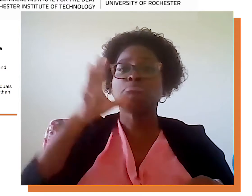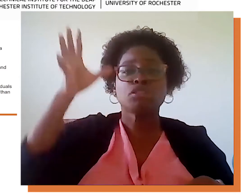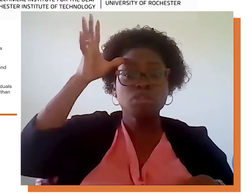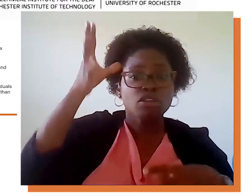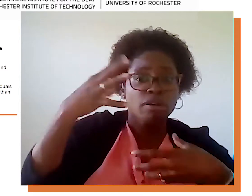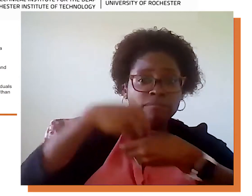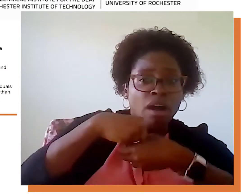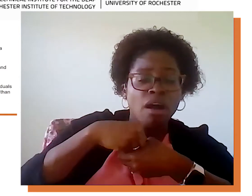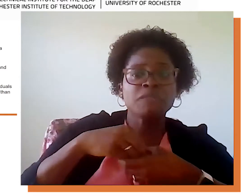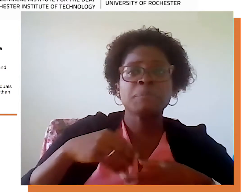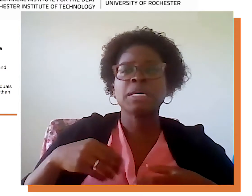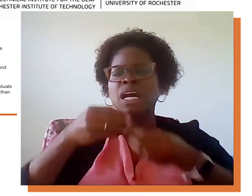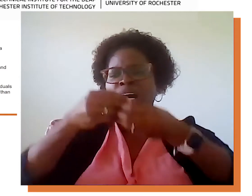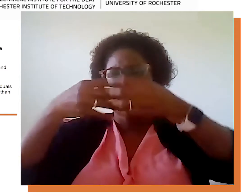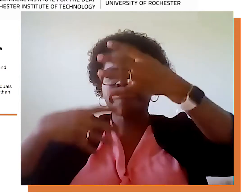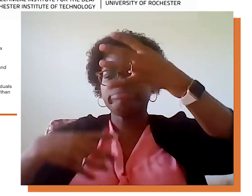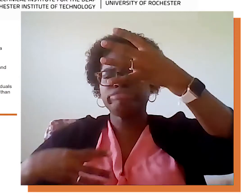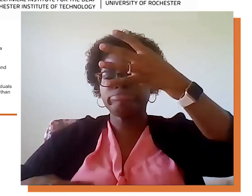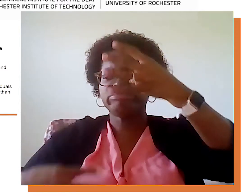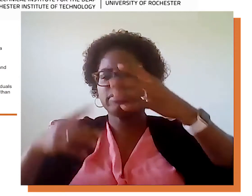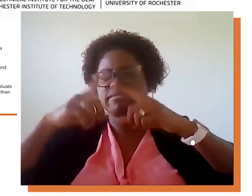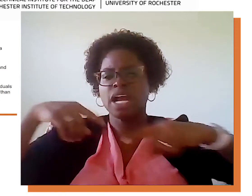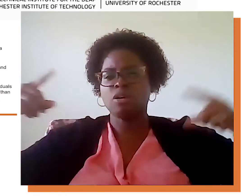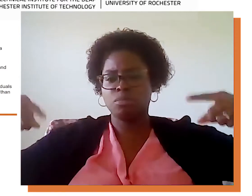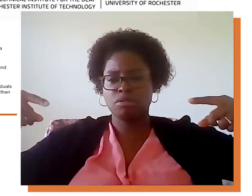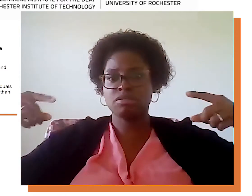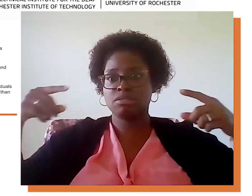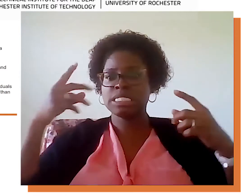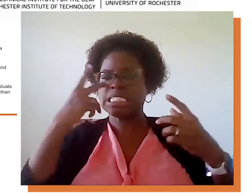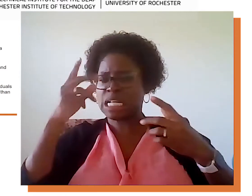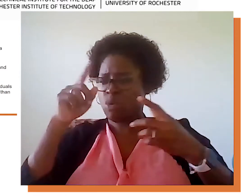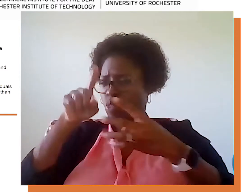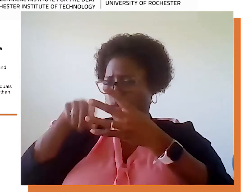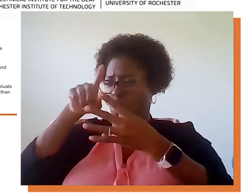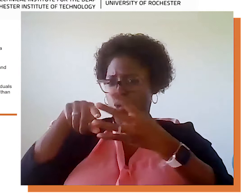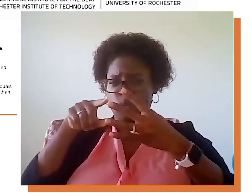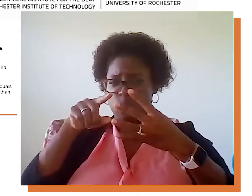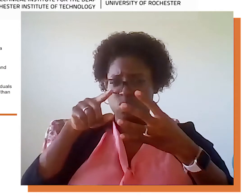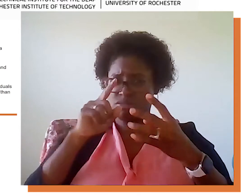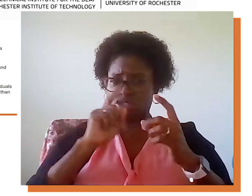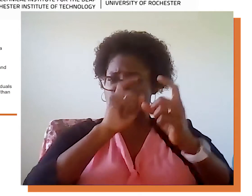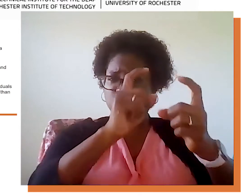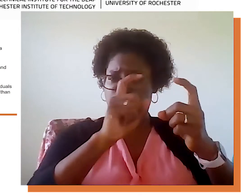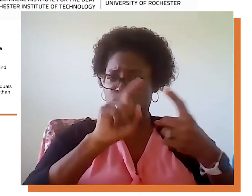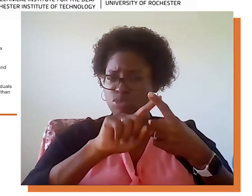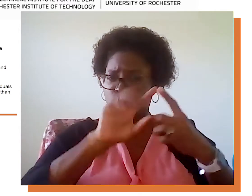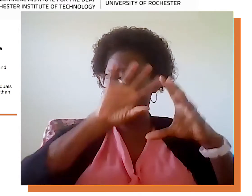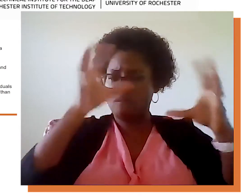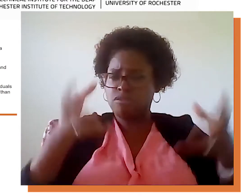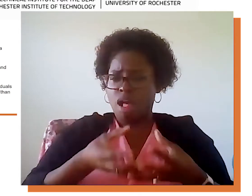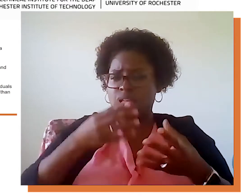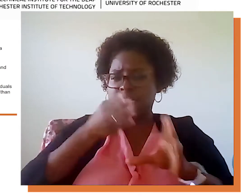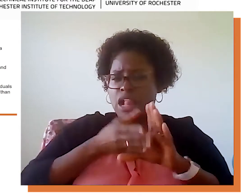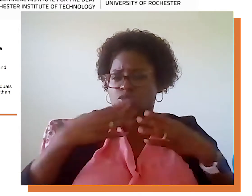whether their parents were involved in their education and upbringing. So, a number of different variables. And I was curious which of those variables